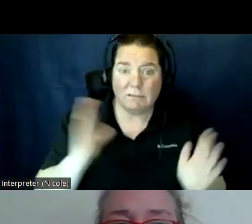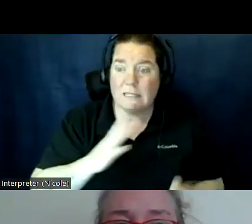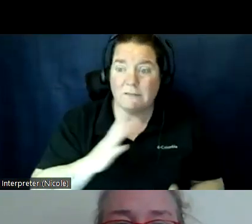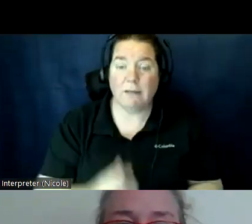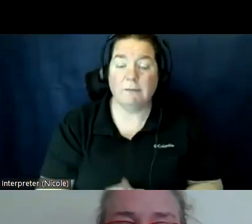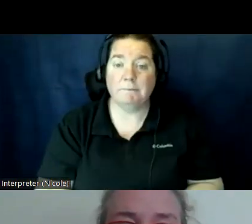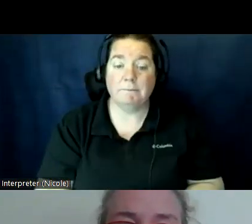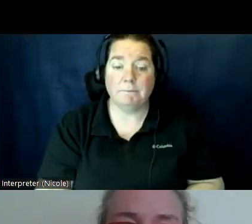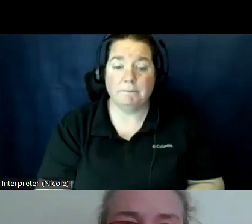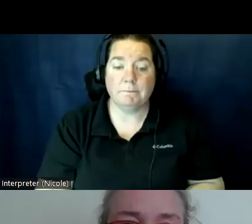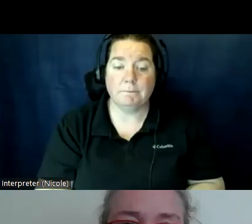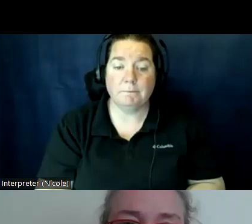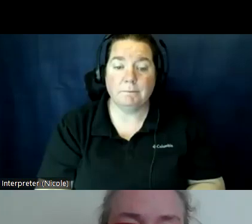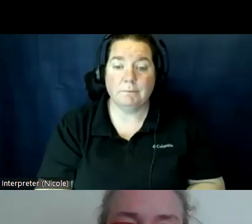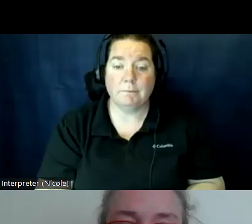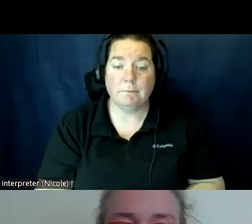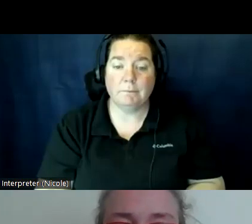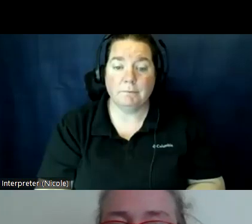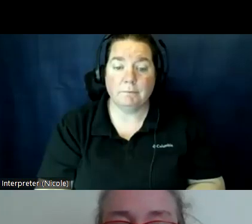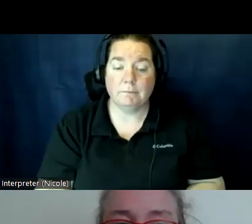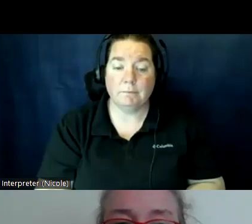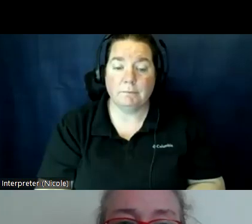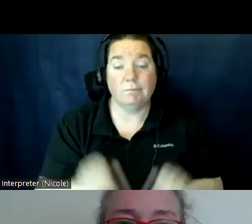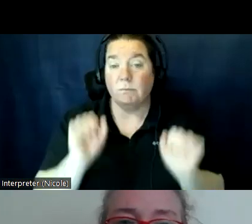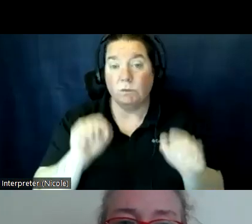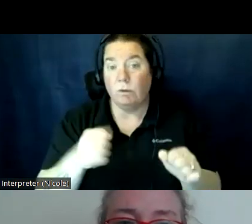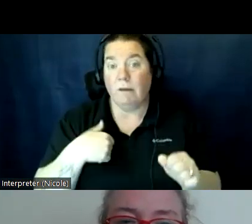that type of information. That is something that you can ask about.